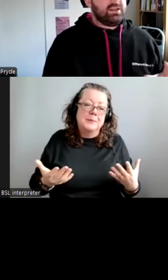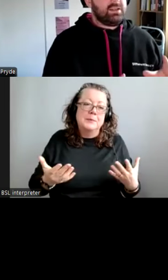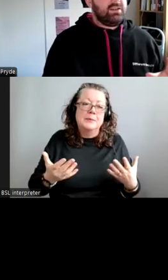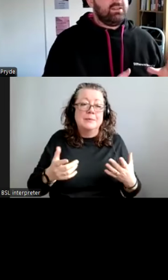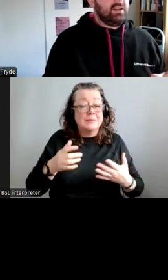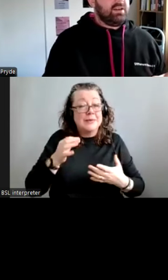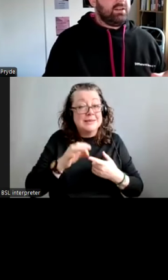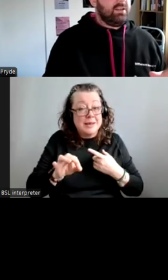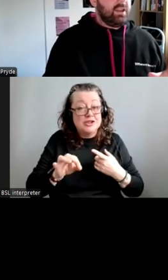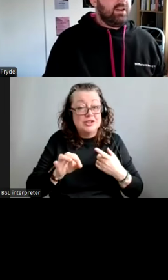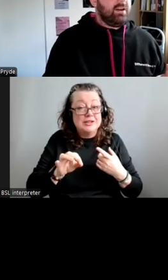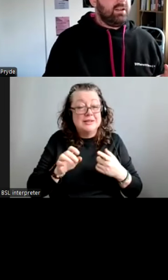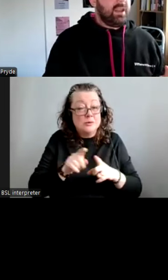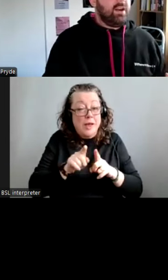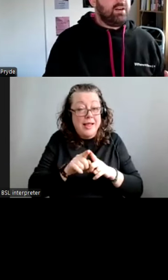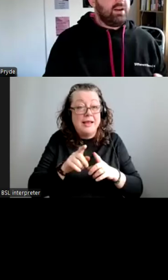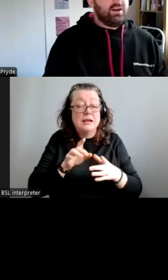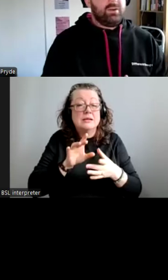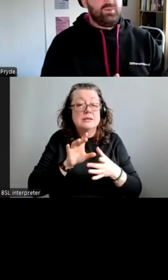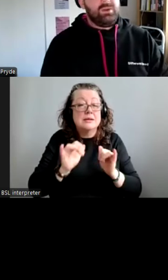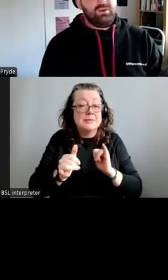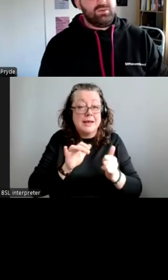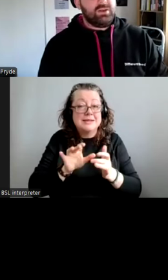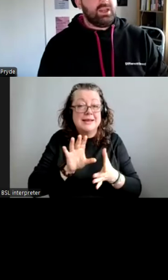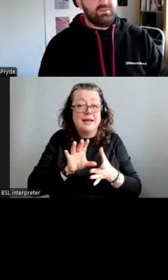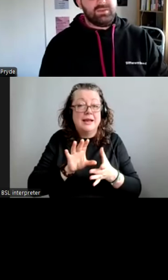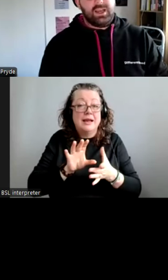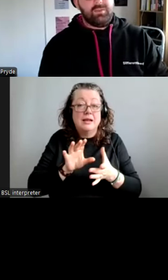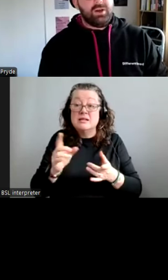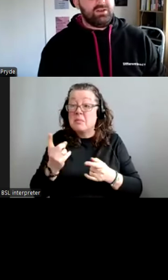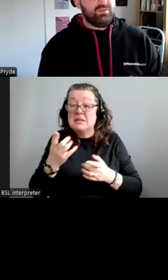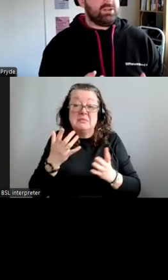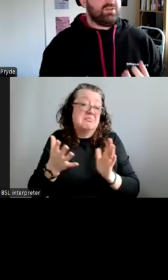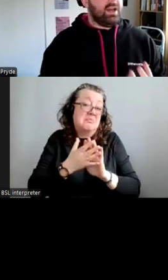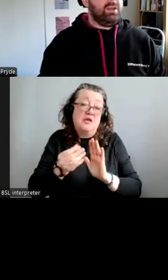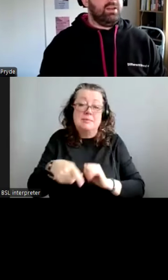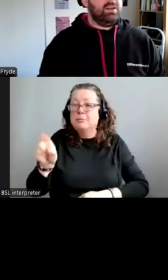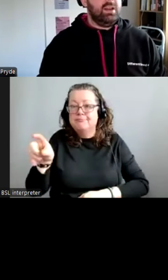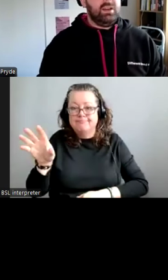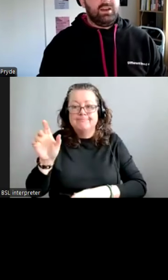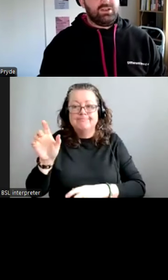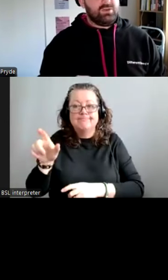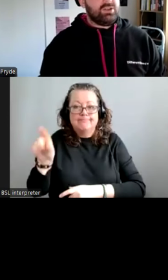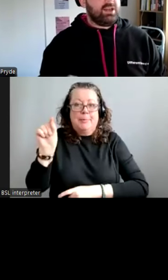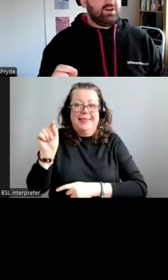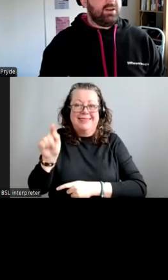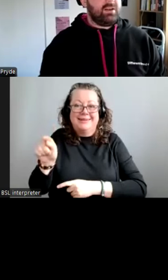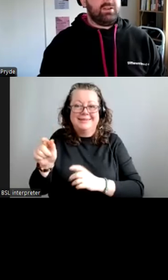tickets into their cart, we will sometimes have a button which will animate and show a check mark,